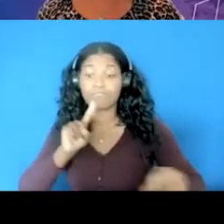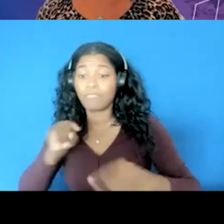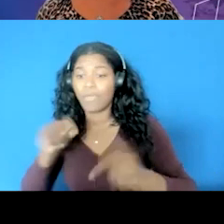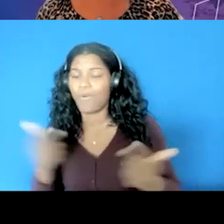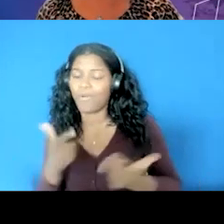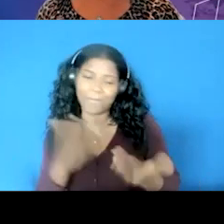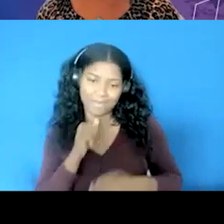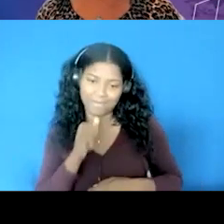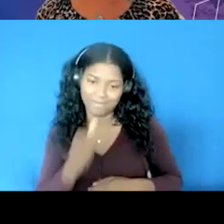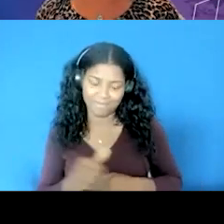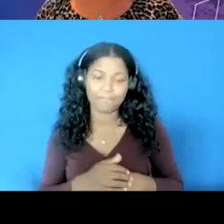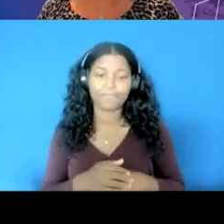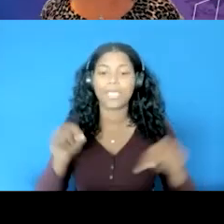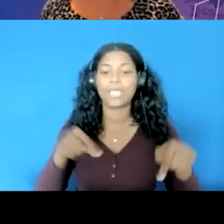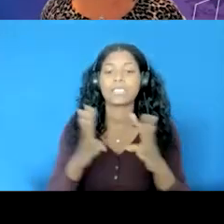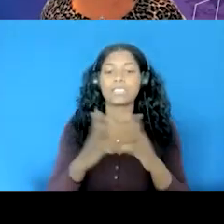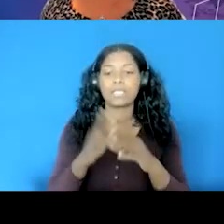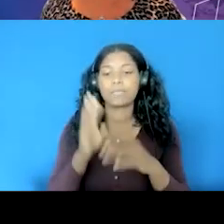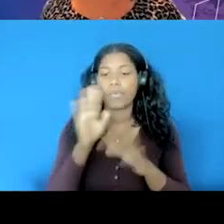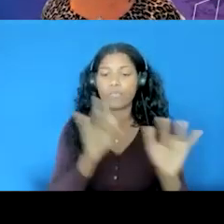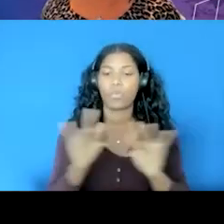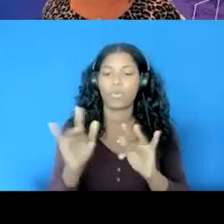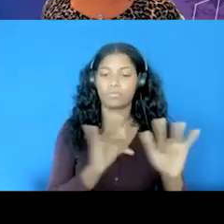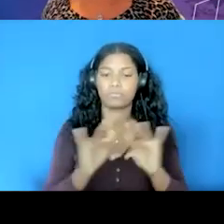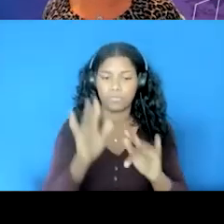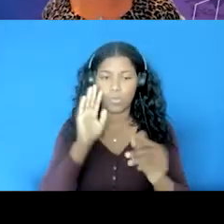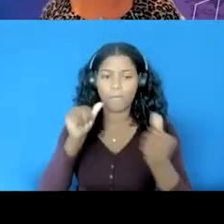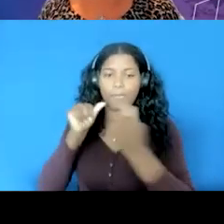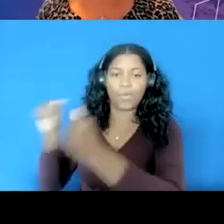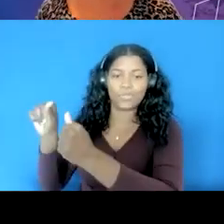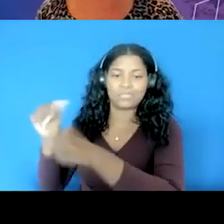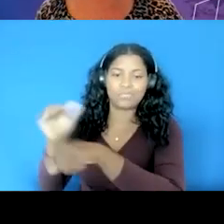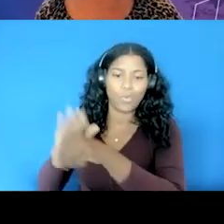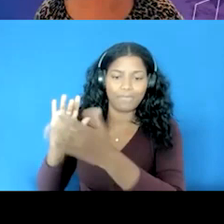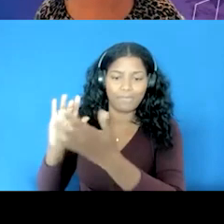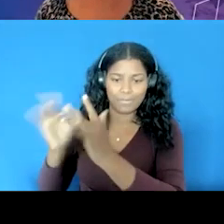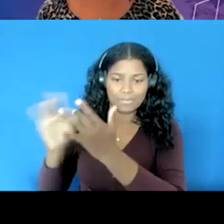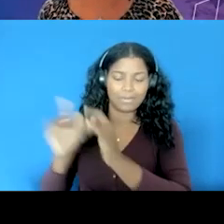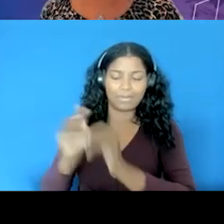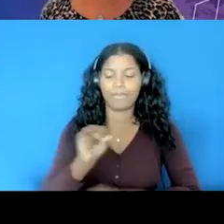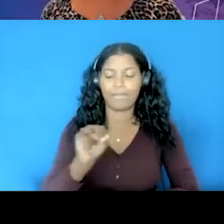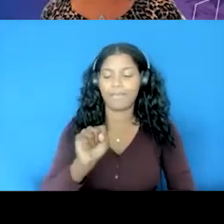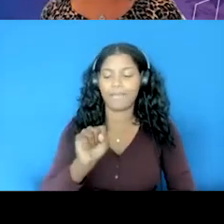This session is being recorded and it will be made available on our website nsfpolicyoutreach.com in the coming weeks.